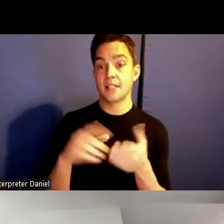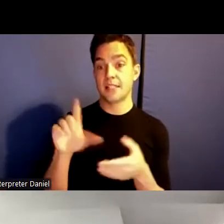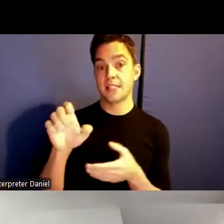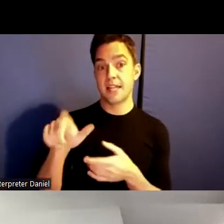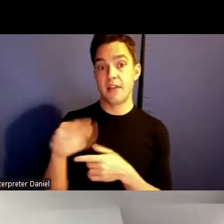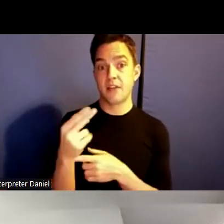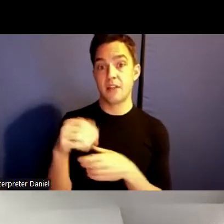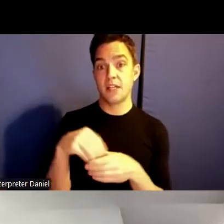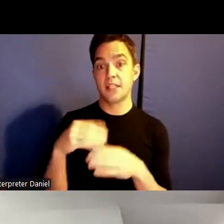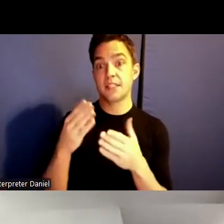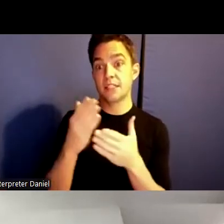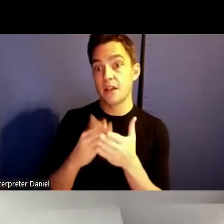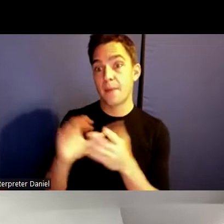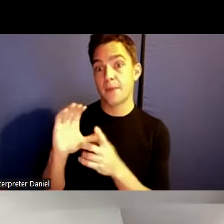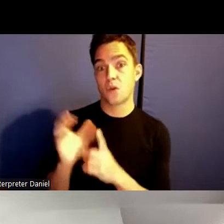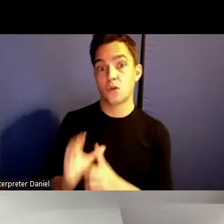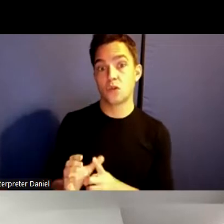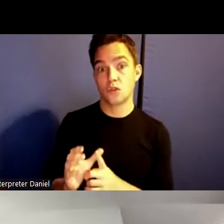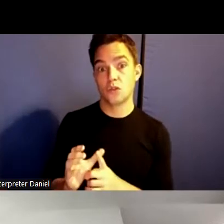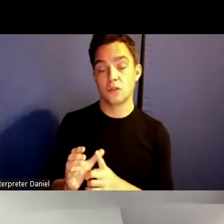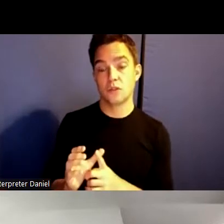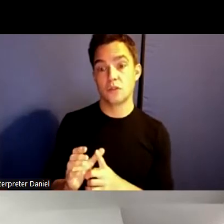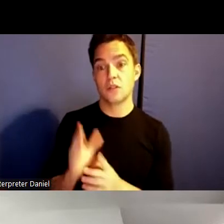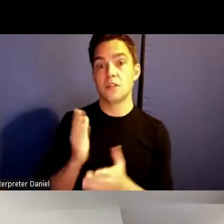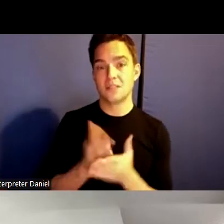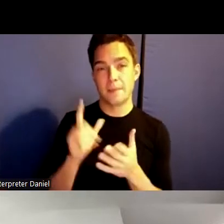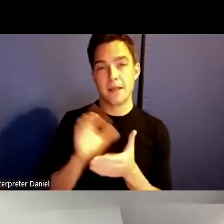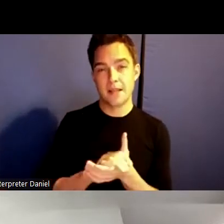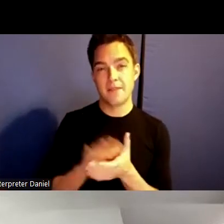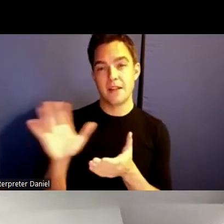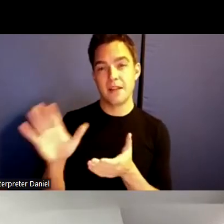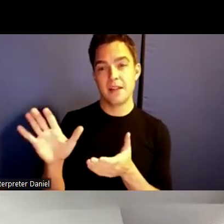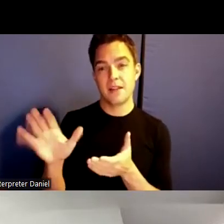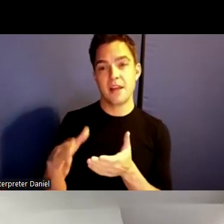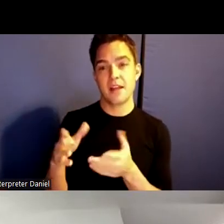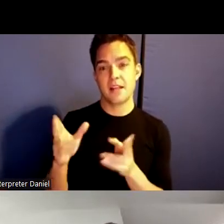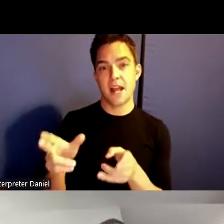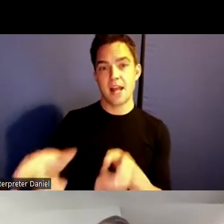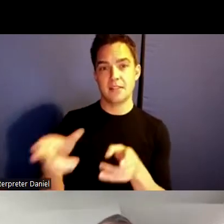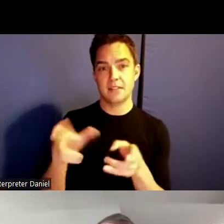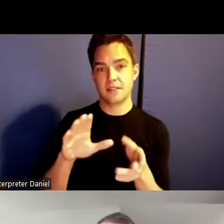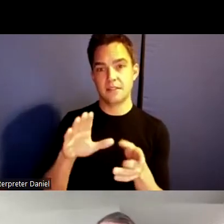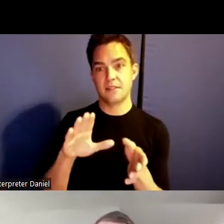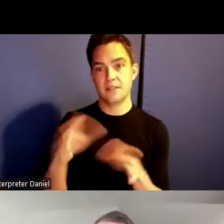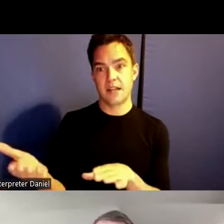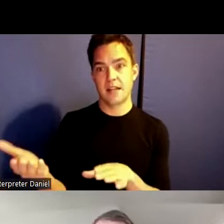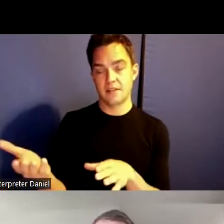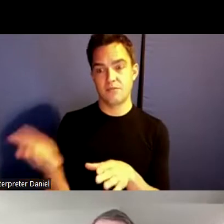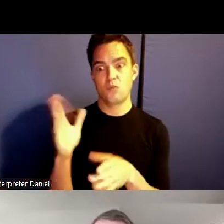cultures, some may believe that it hates hastening the onset of death, hastens its arrival so